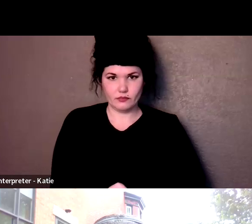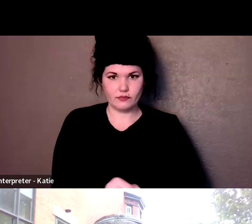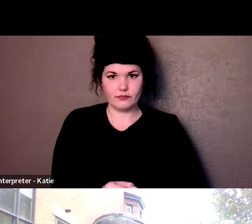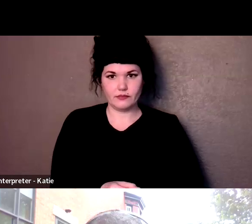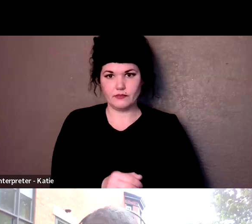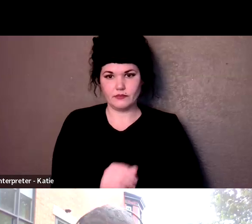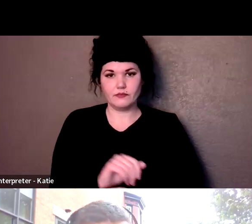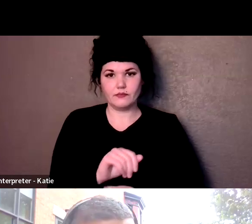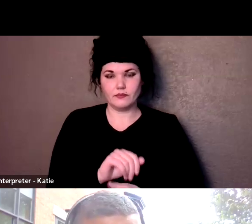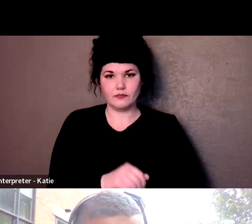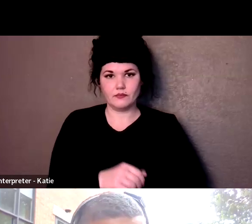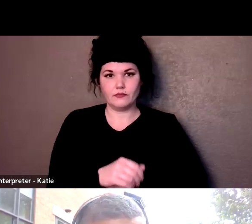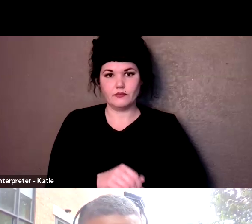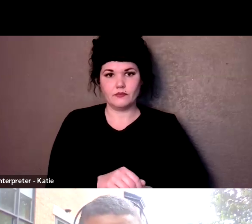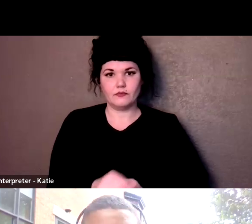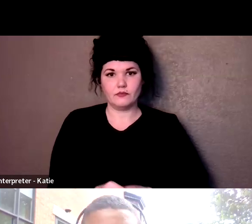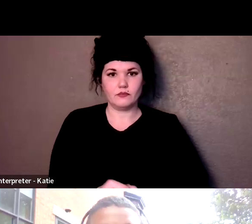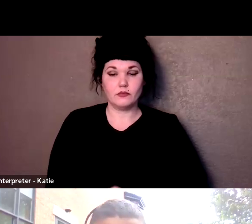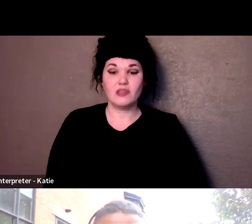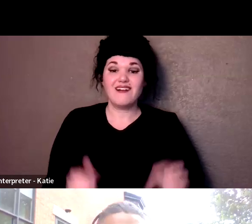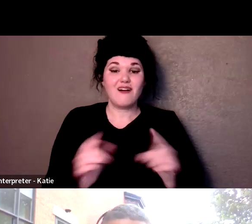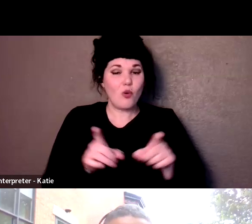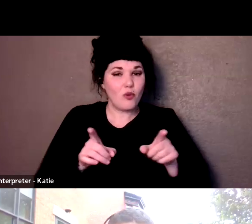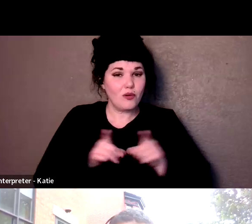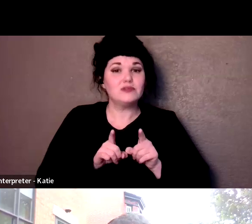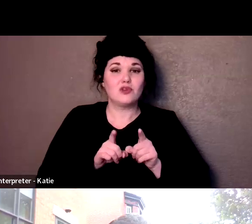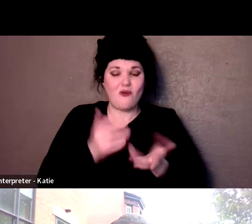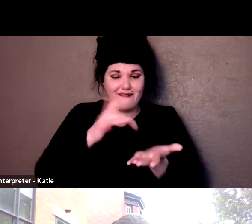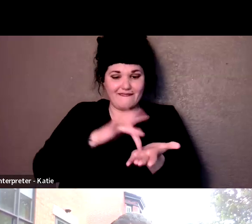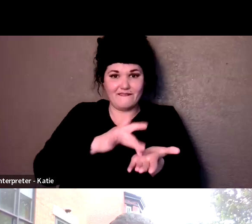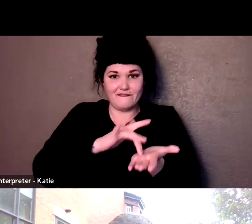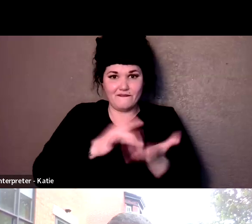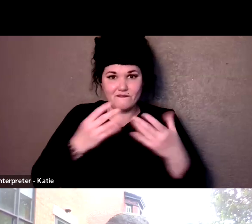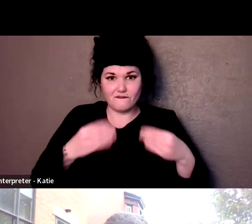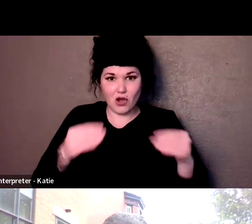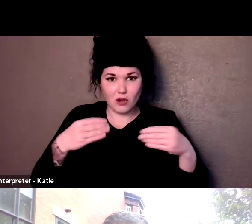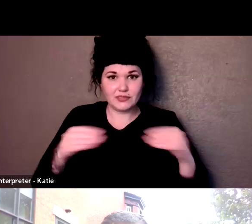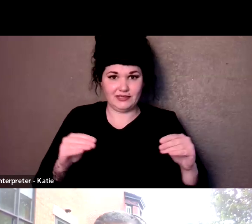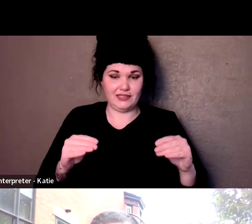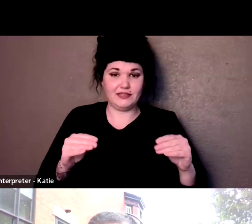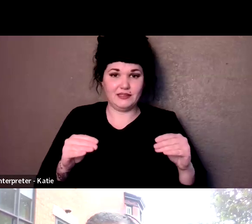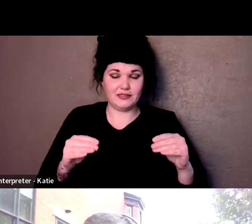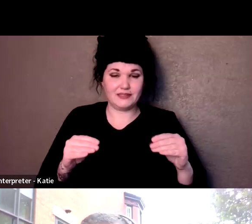closures of pharmacies in rural communities. Oftentimes, with all the closures of hospitals,